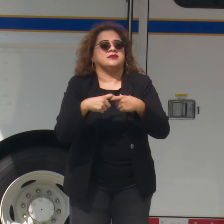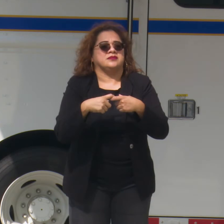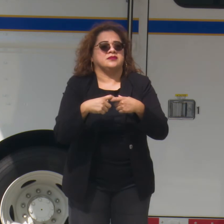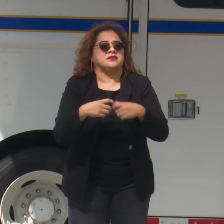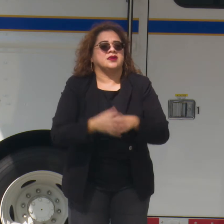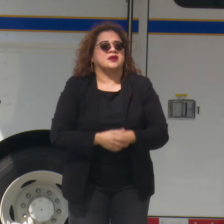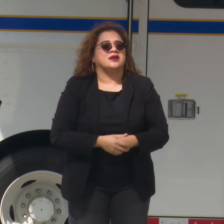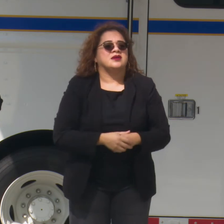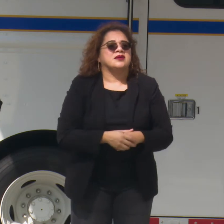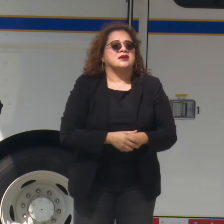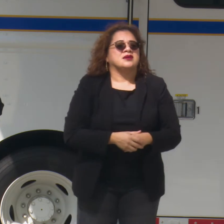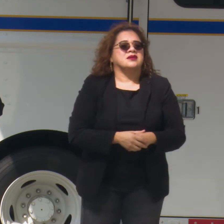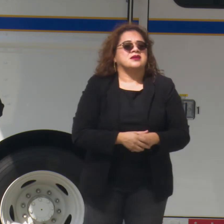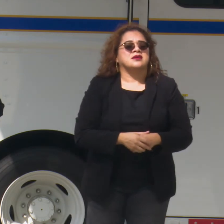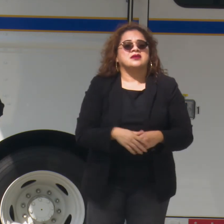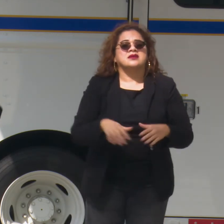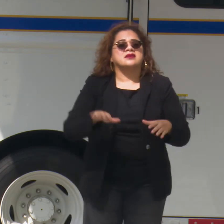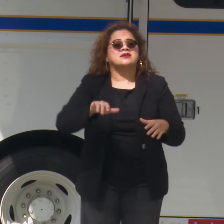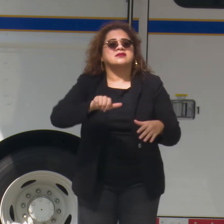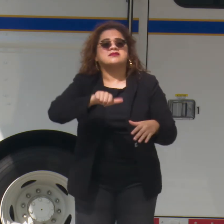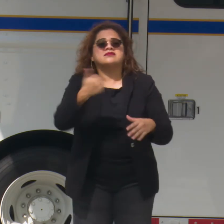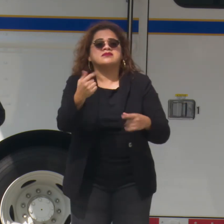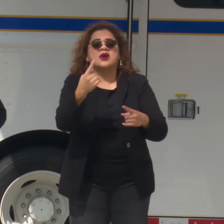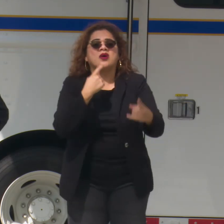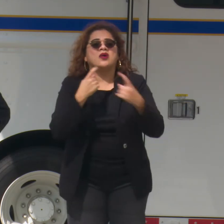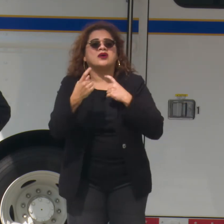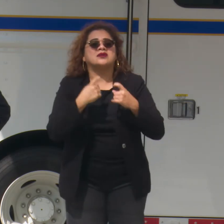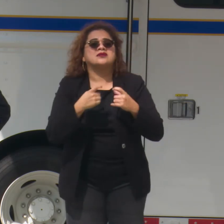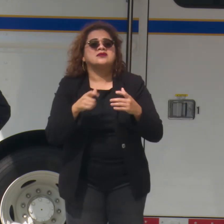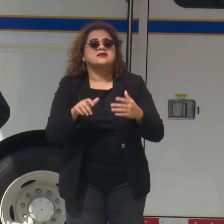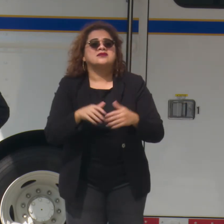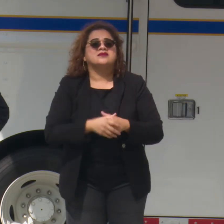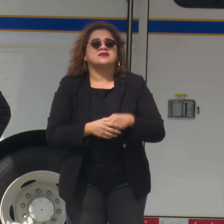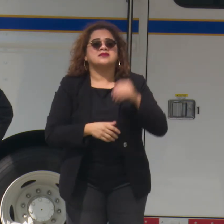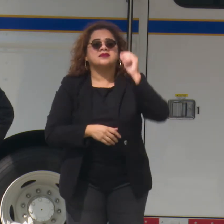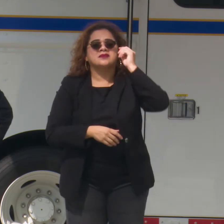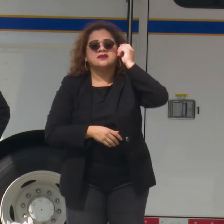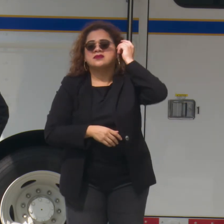are there any, are there any questions?